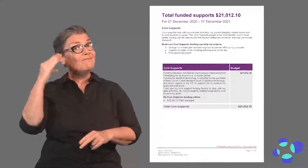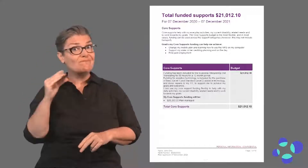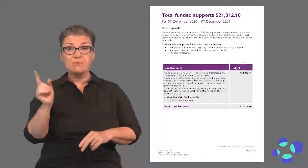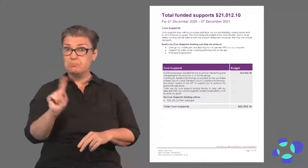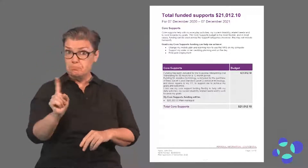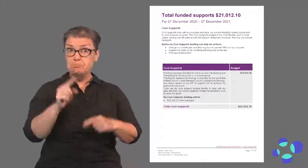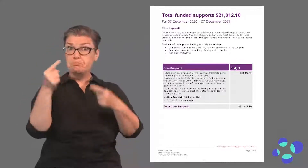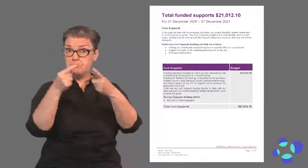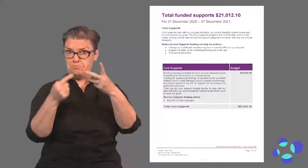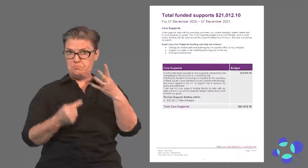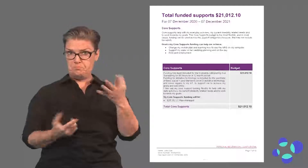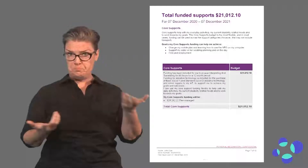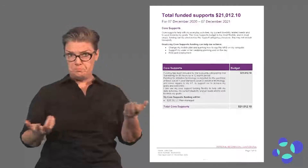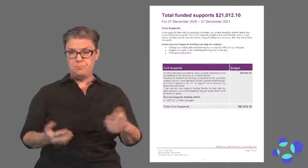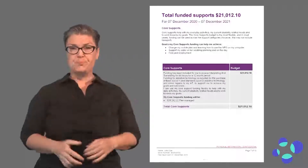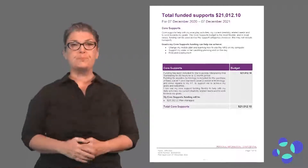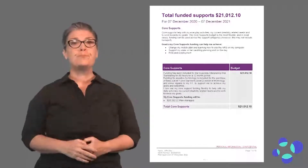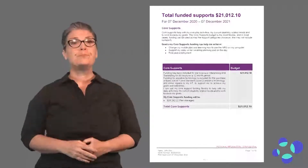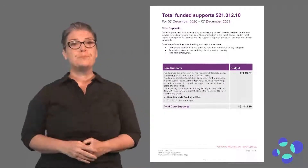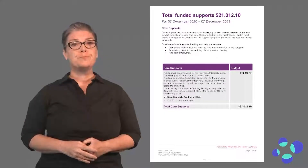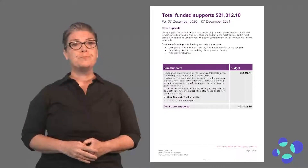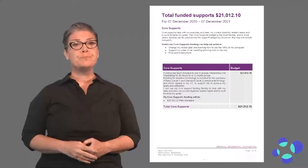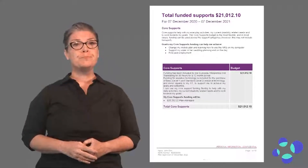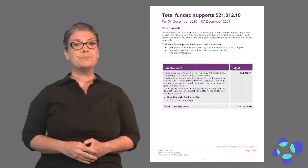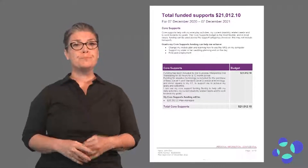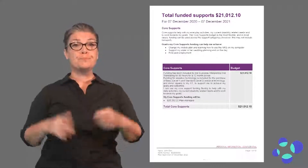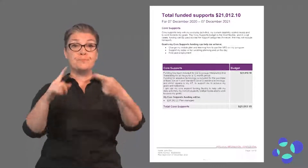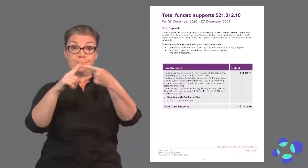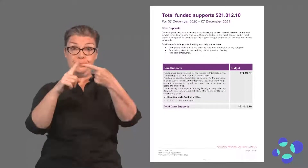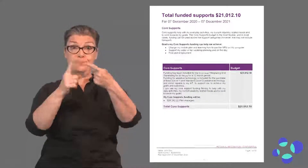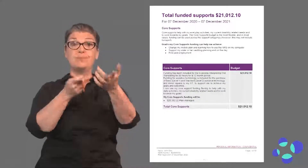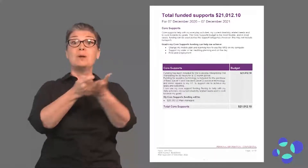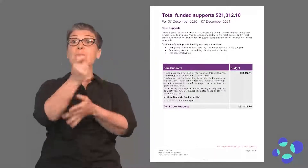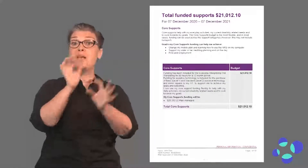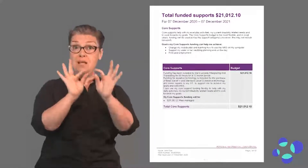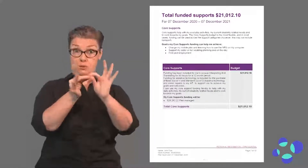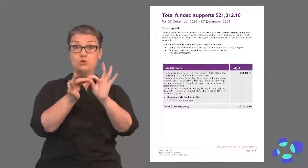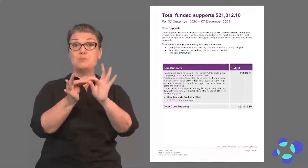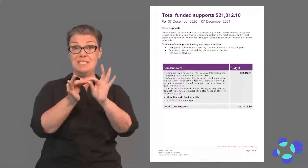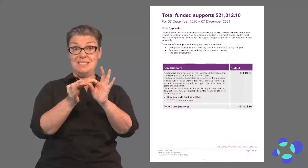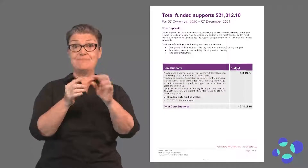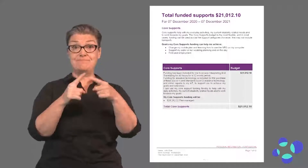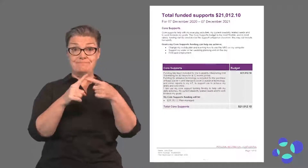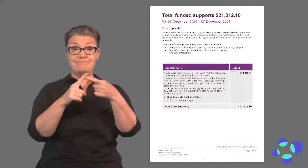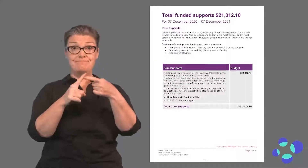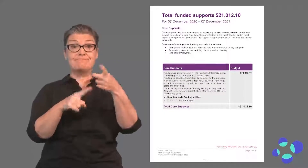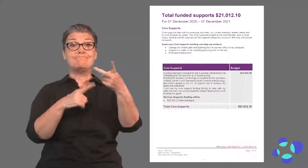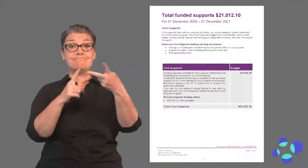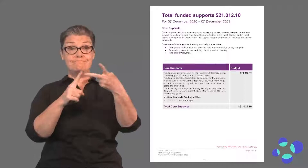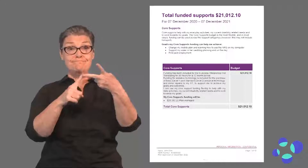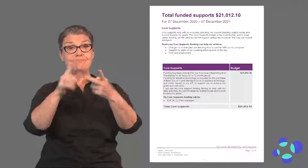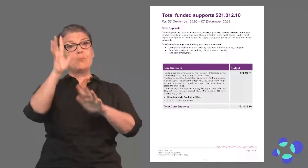to Deaf and hard of hearing people can be used to fund: Firstly, interpreters.